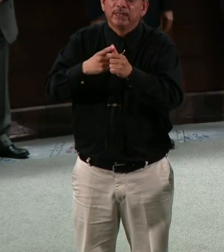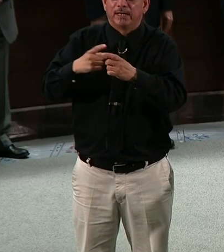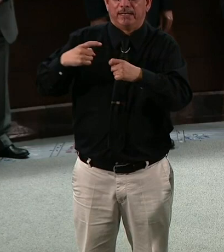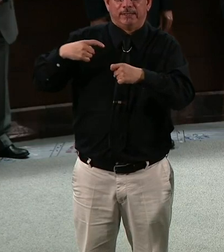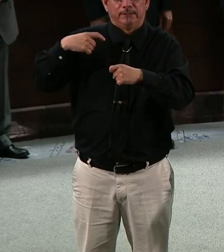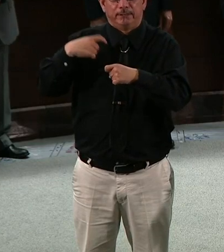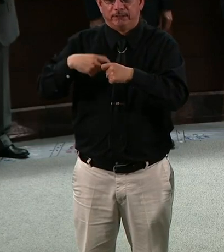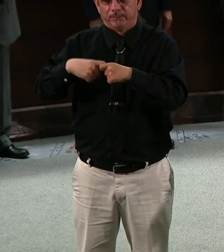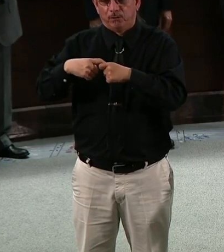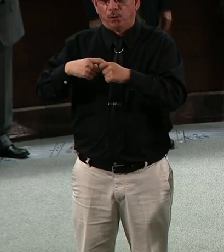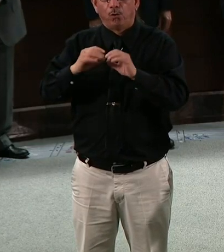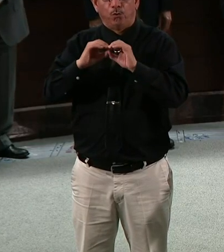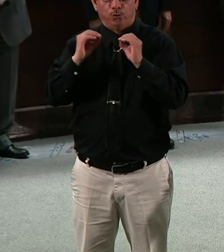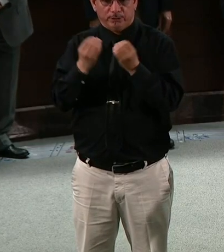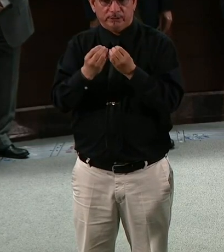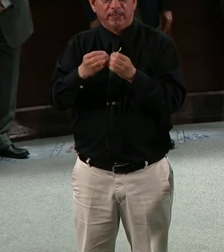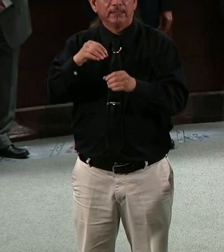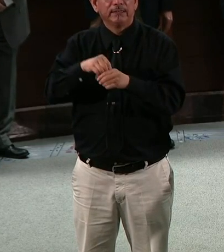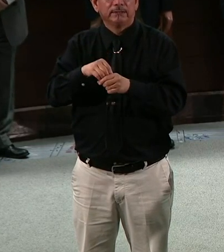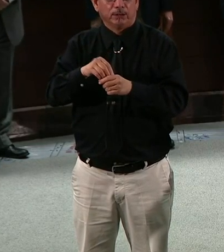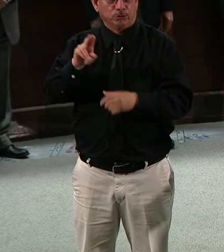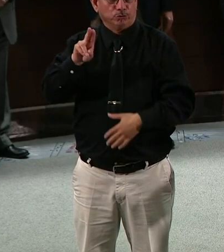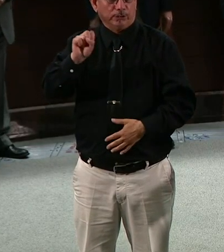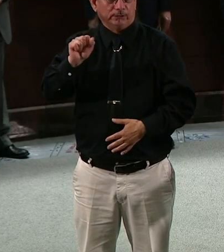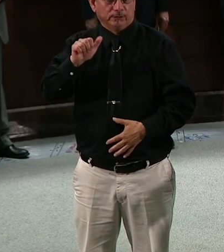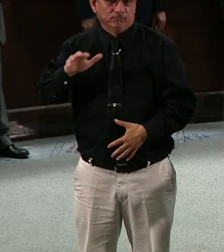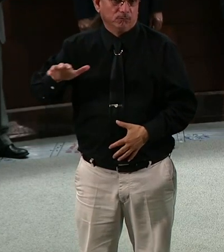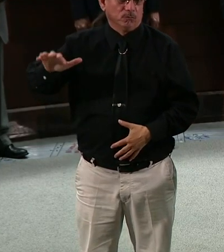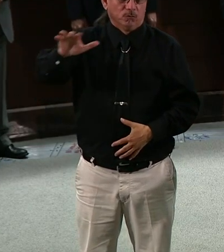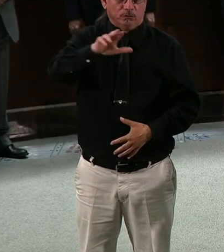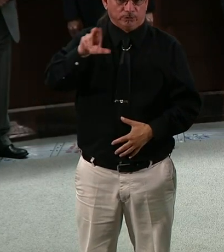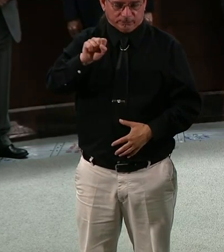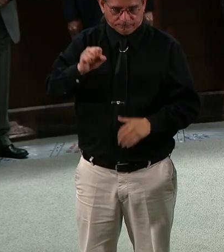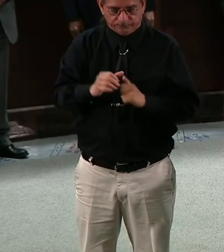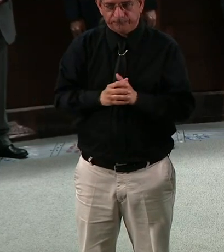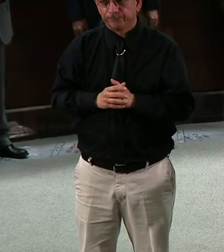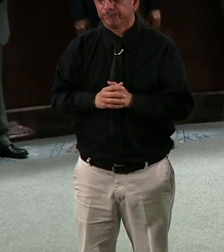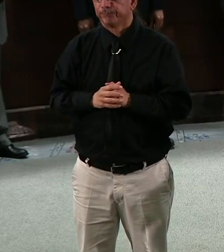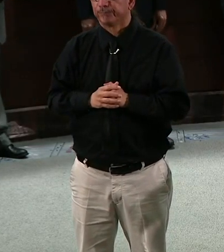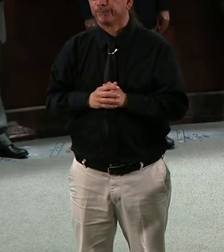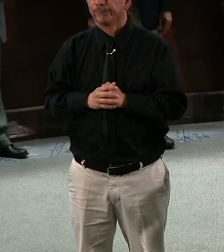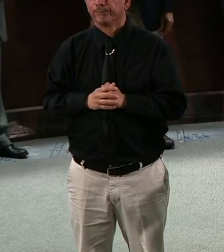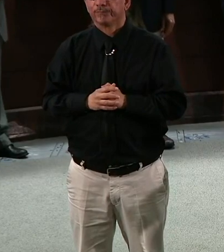THEY'RE TRYING. OKAY CONSEJOS PARA A THESE MEAN TO NO MATTER